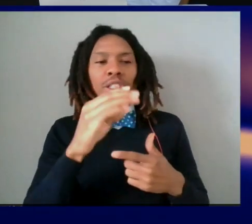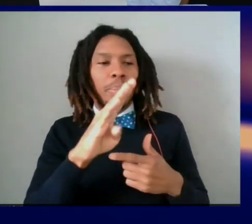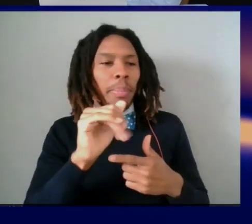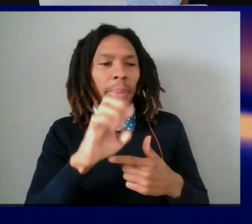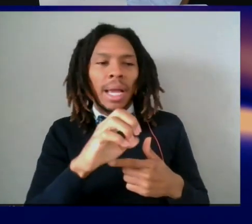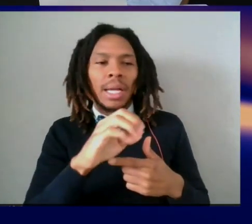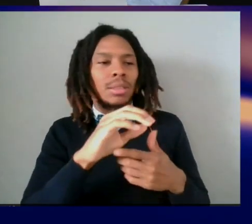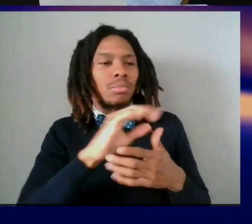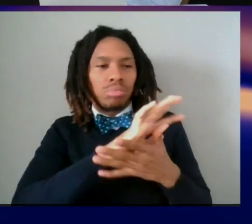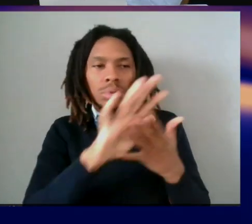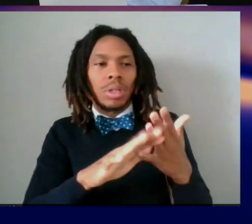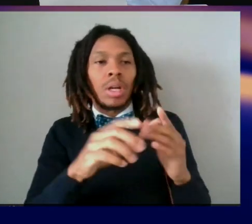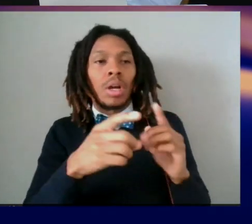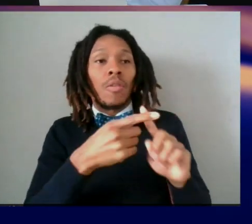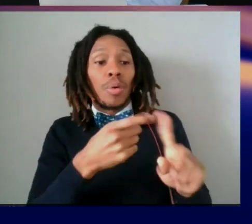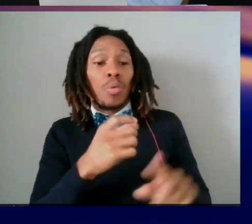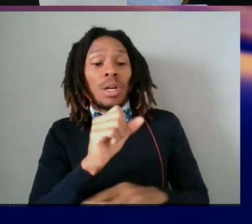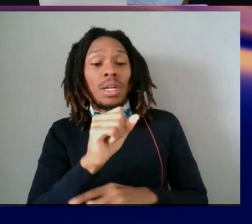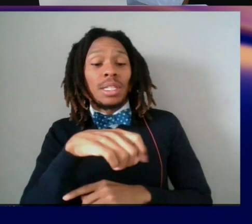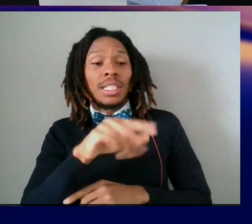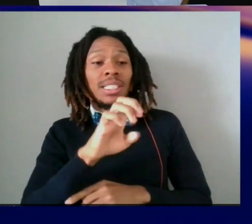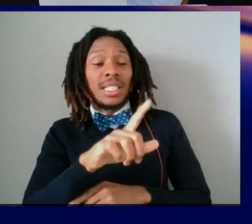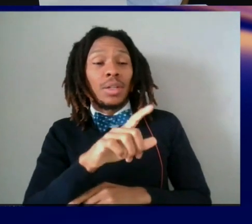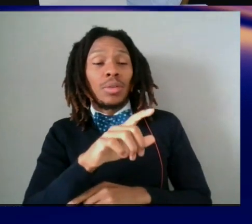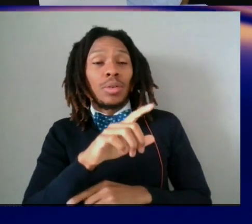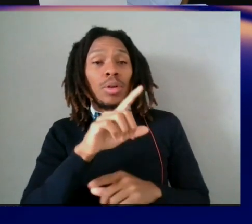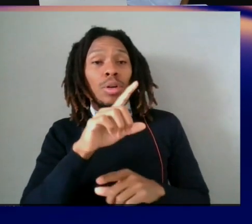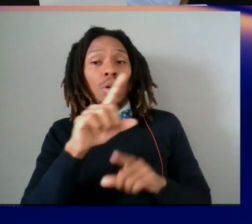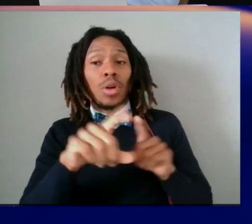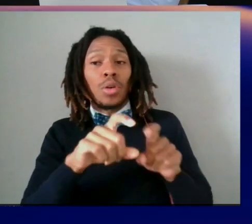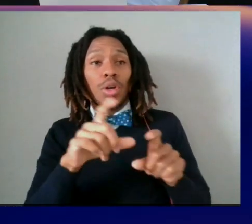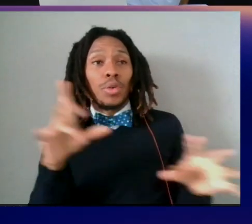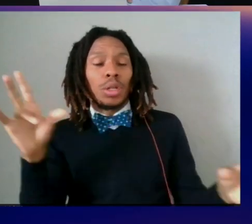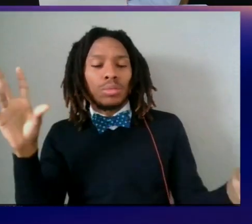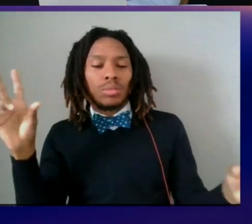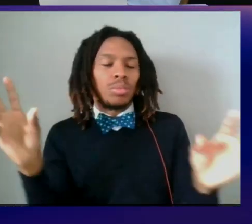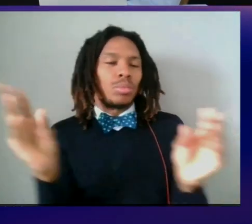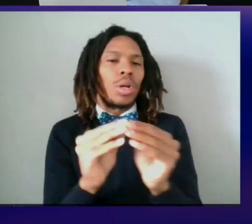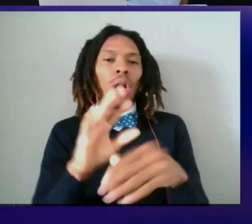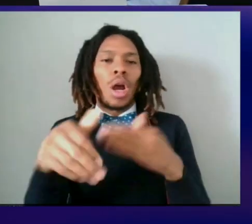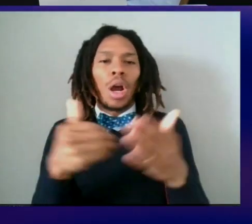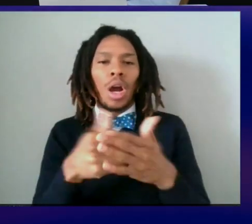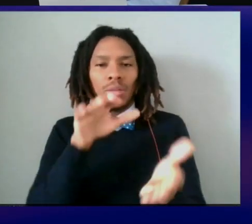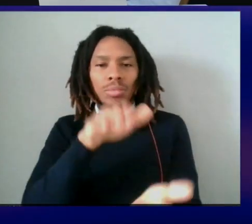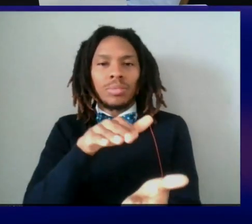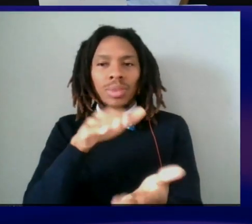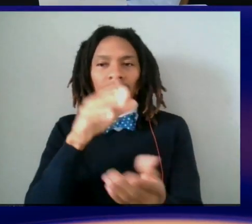From one SQL query, you can query and join all that data together. That's what we're showing here is a little bit more complex query